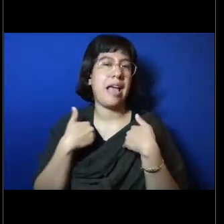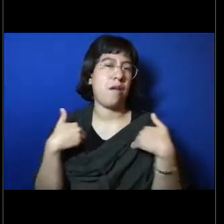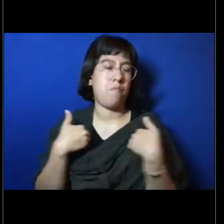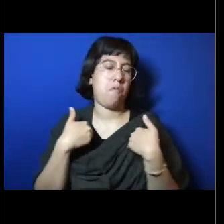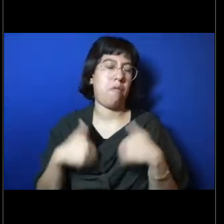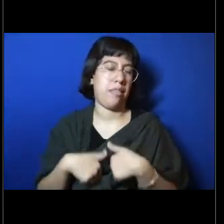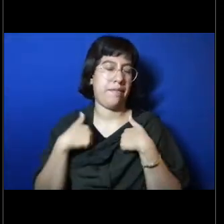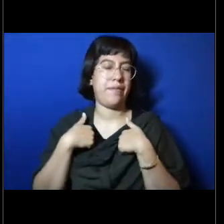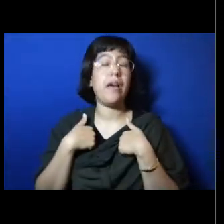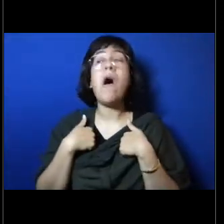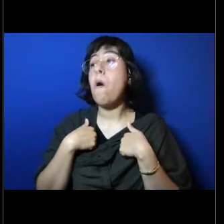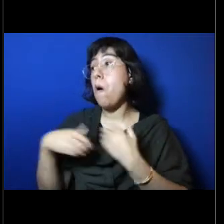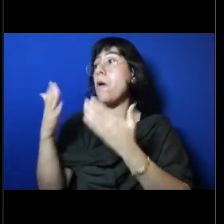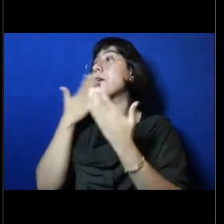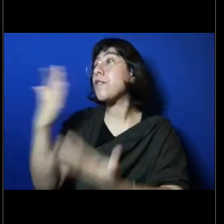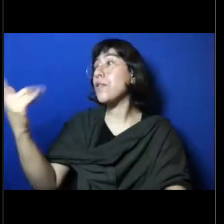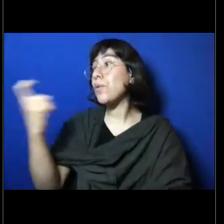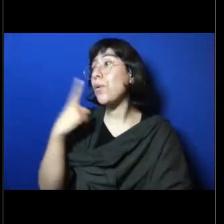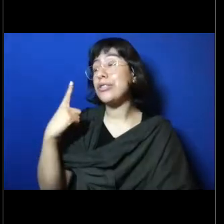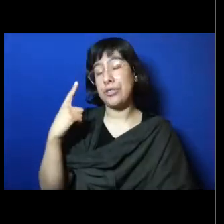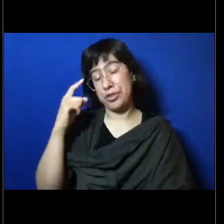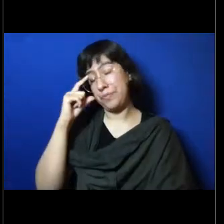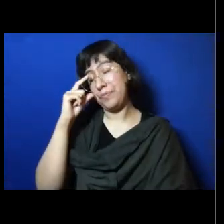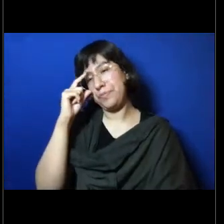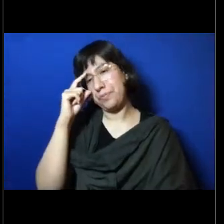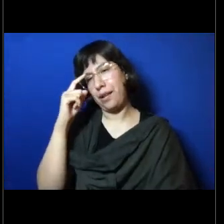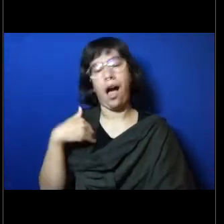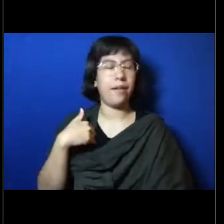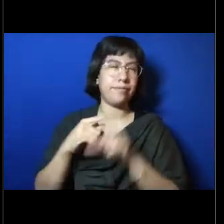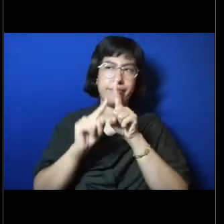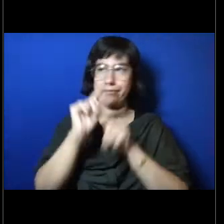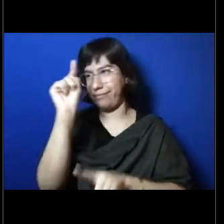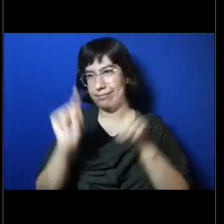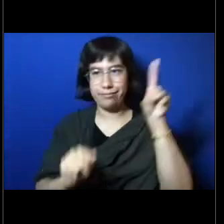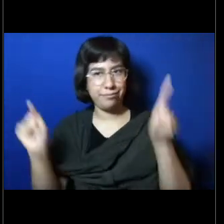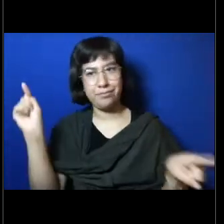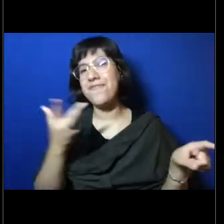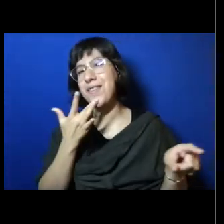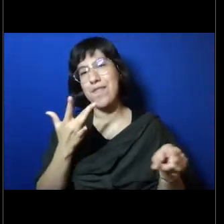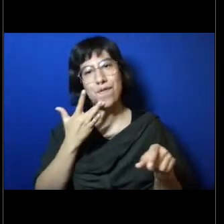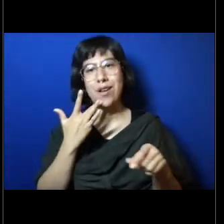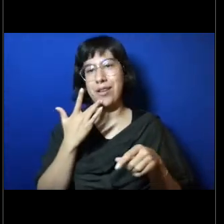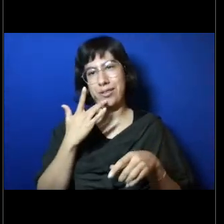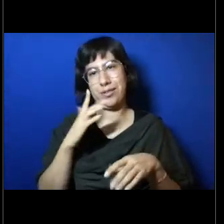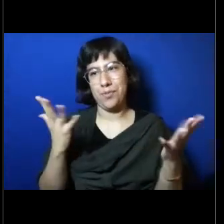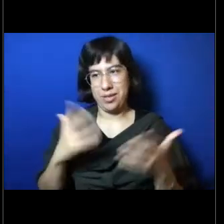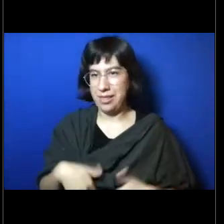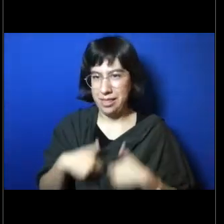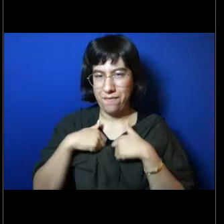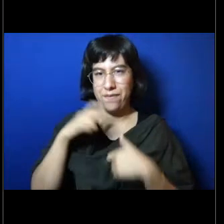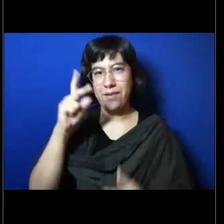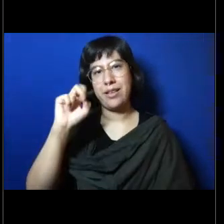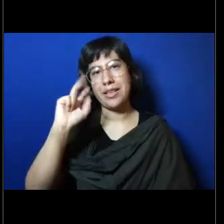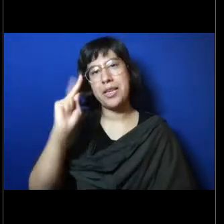Yeah, that's an excellent question. I have a number of favorites. It's hard to pick just one.